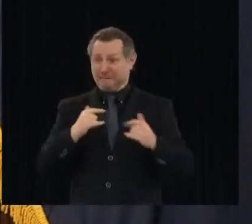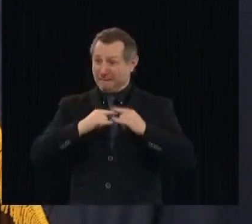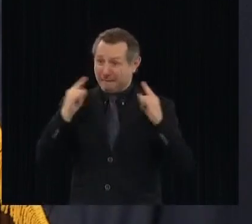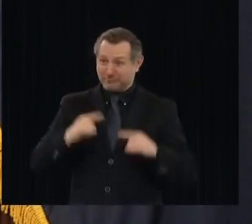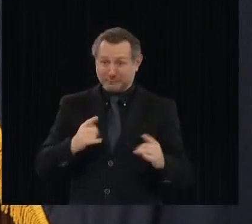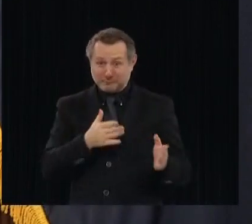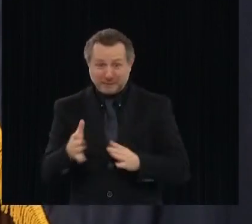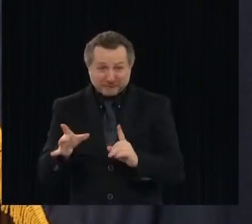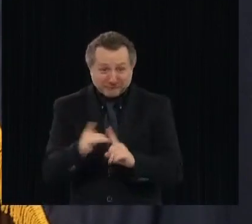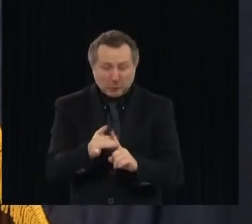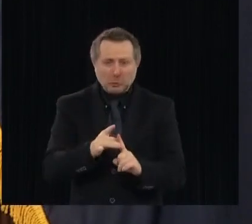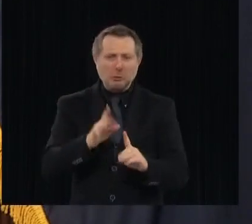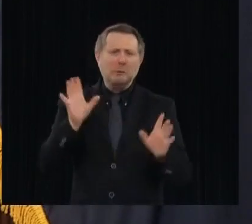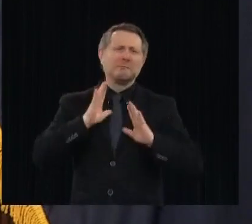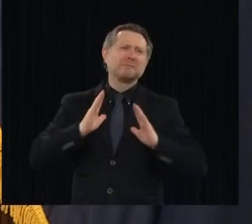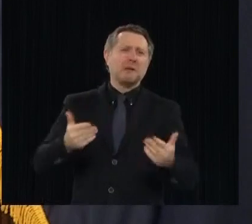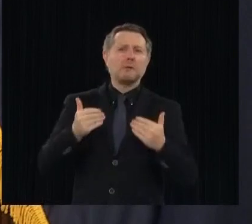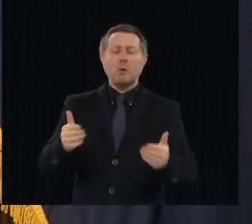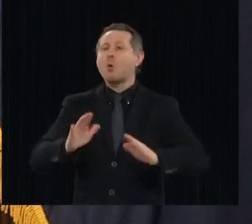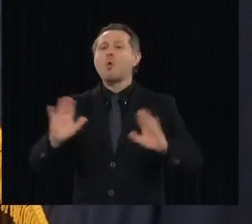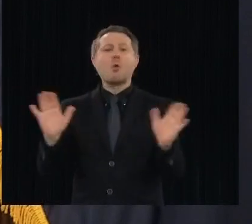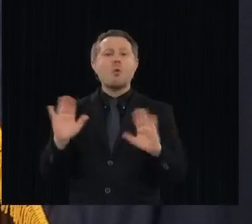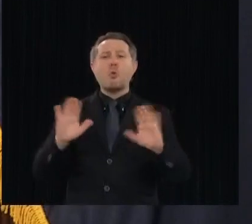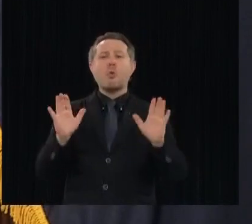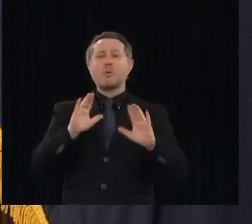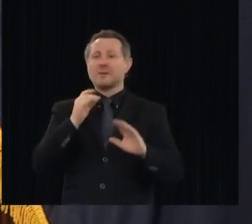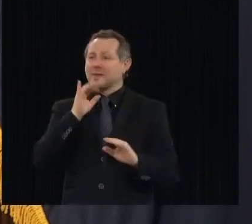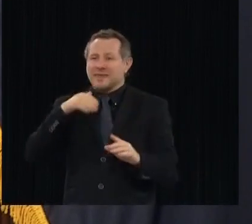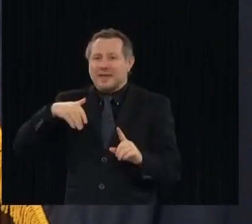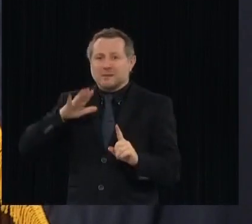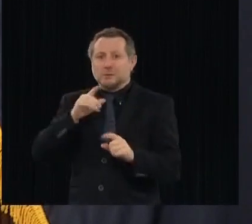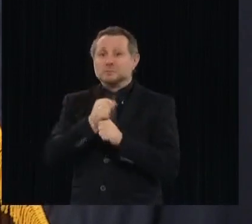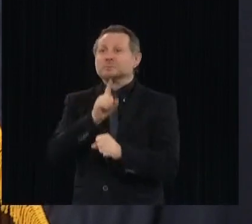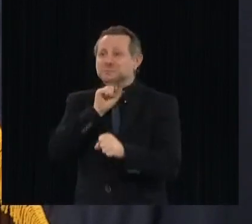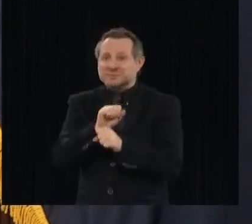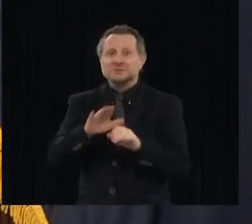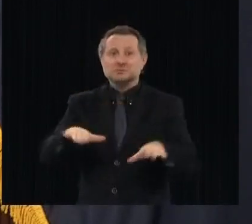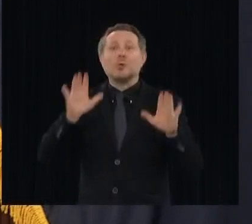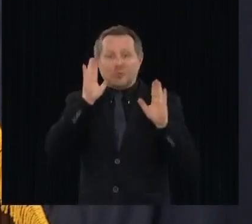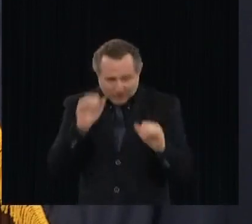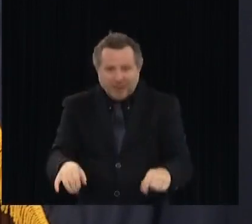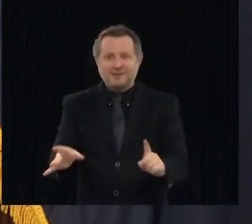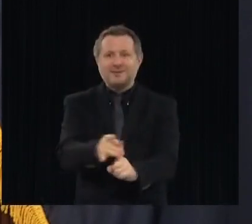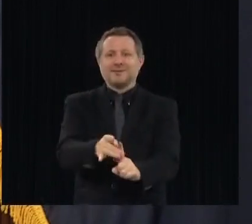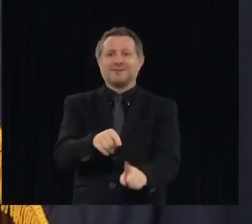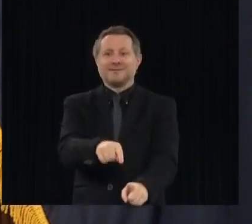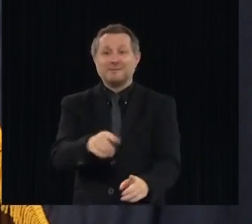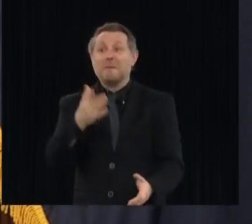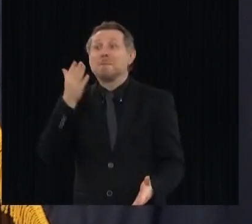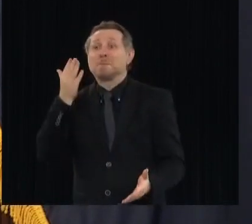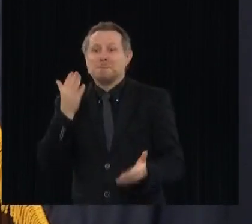AND THAT'S ONE CONVERSATION WITH SUMMER CAMPS WHEN YOU SAY CHILDREN ARE NOT AFFECTED.